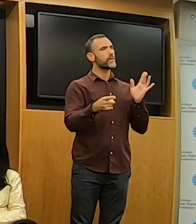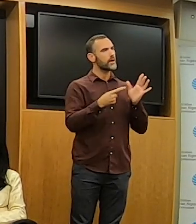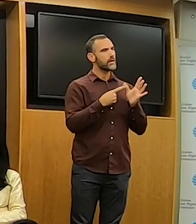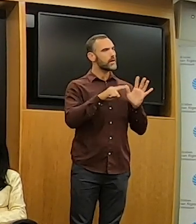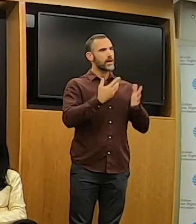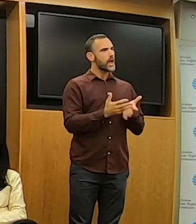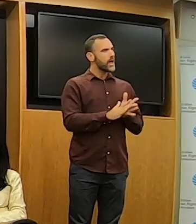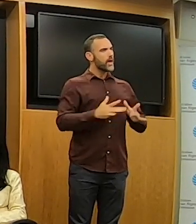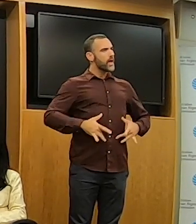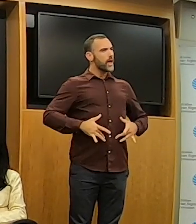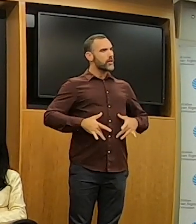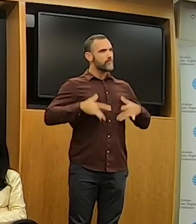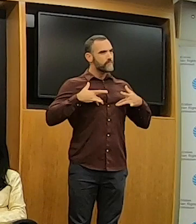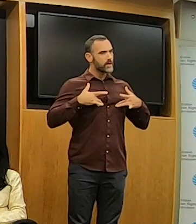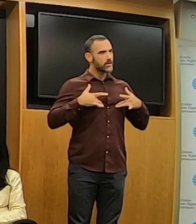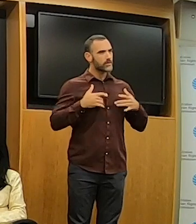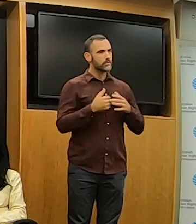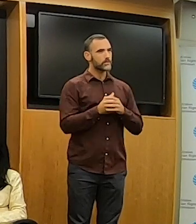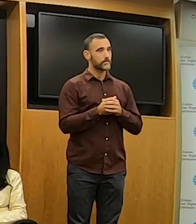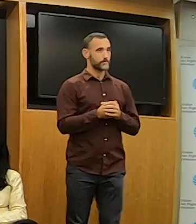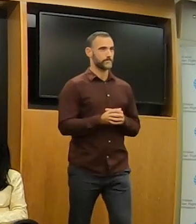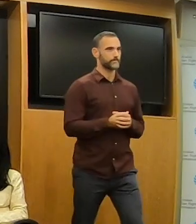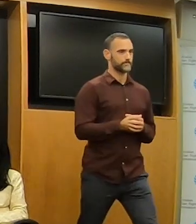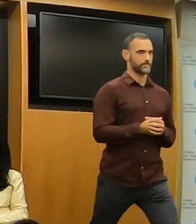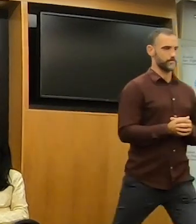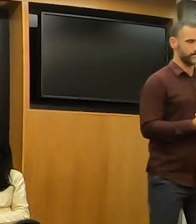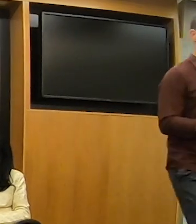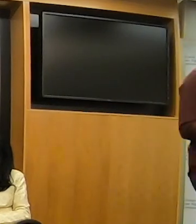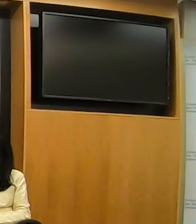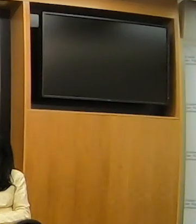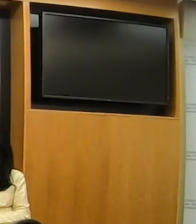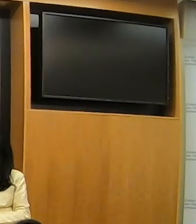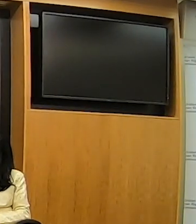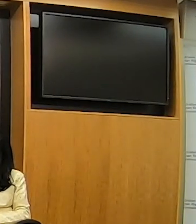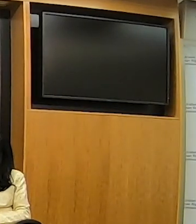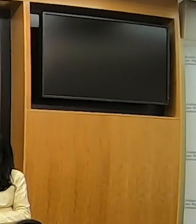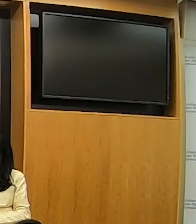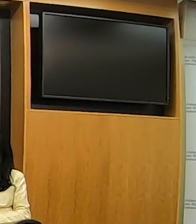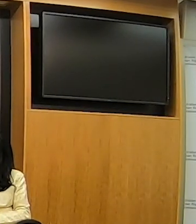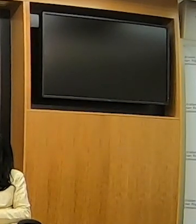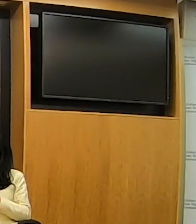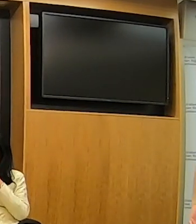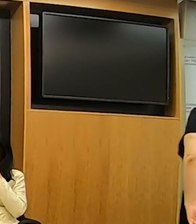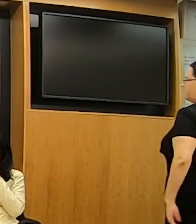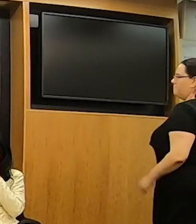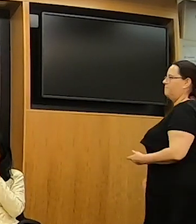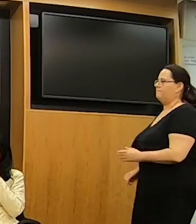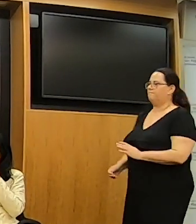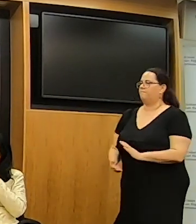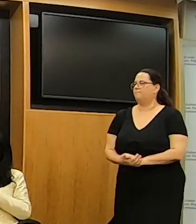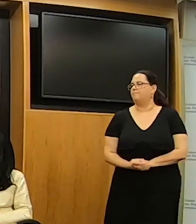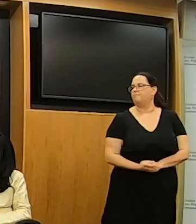Well, let's say it was, at least I can say my life as a child with disabilities